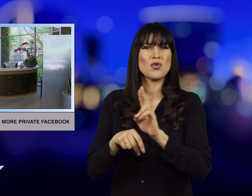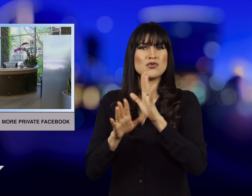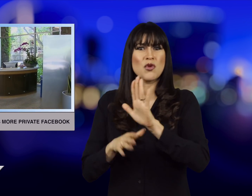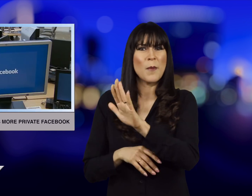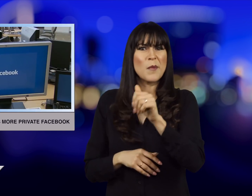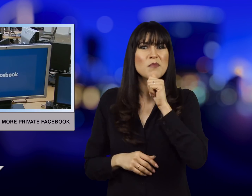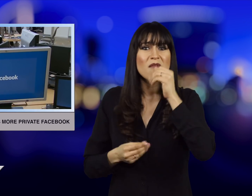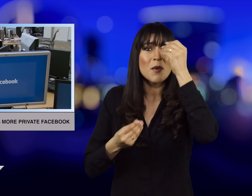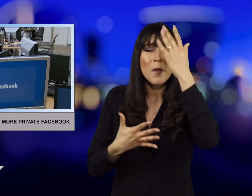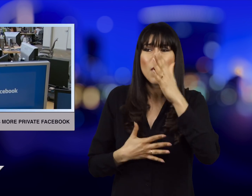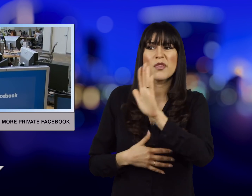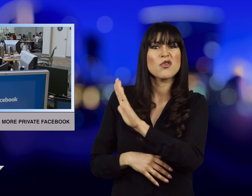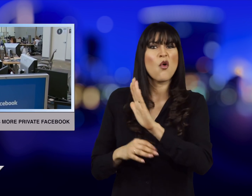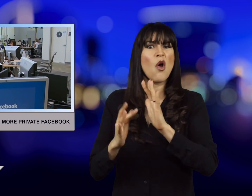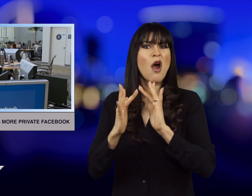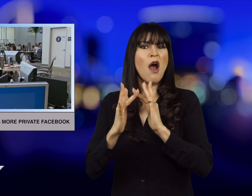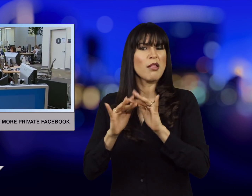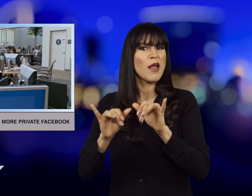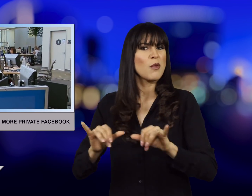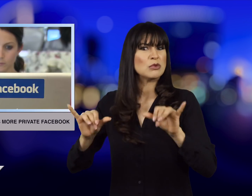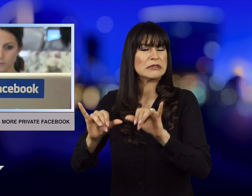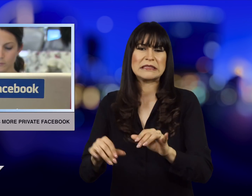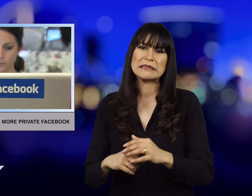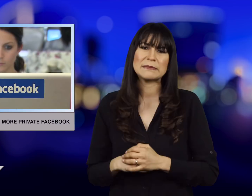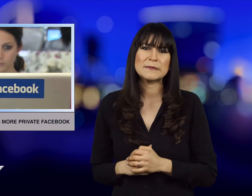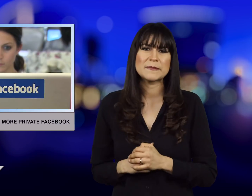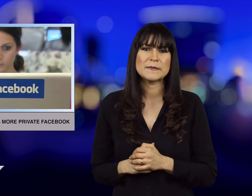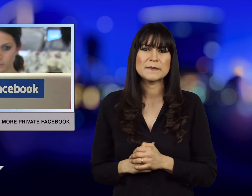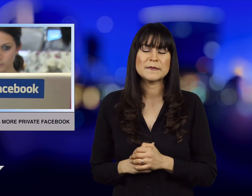user privacy information and online habits.